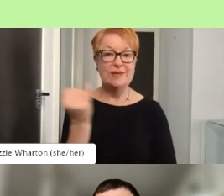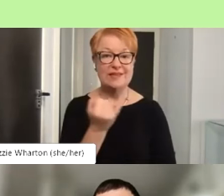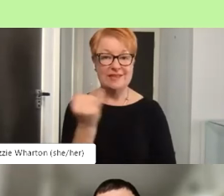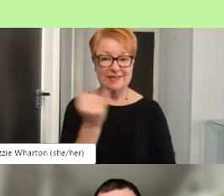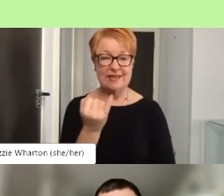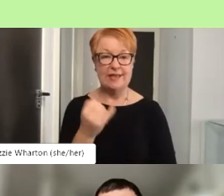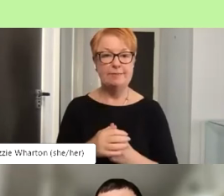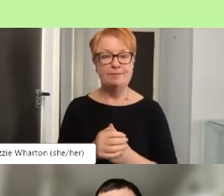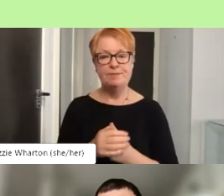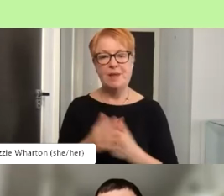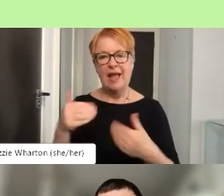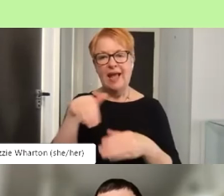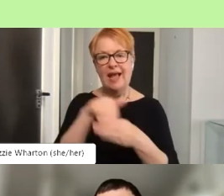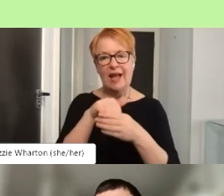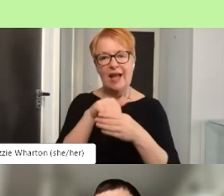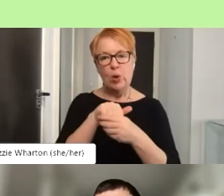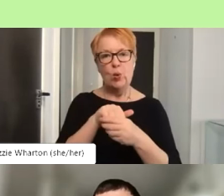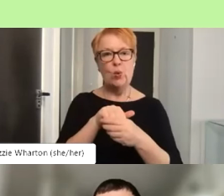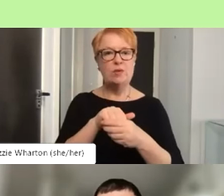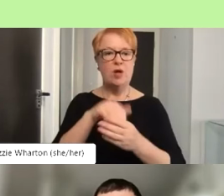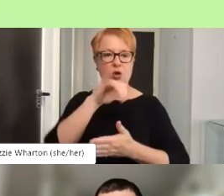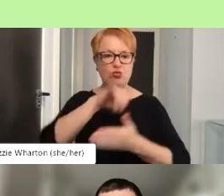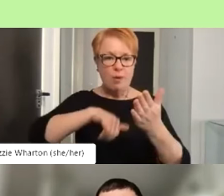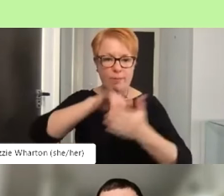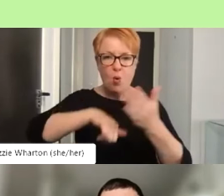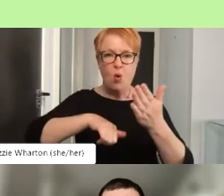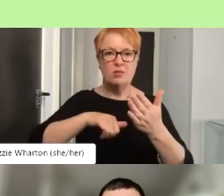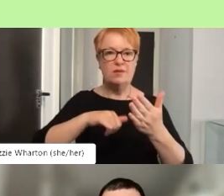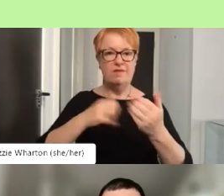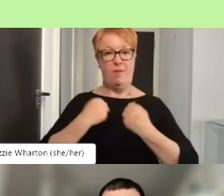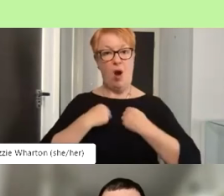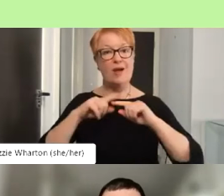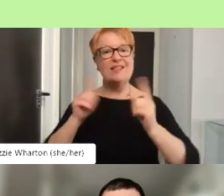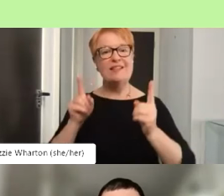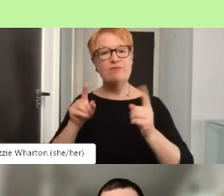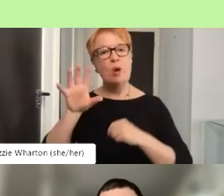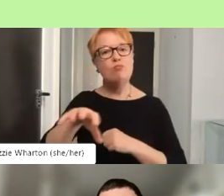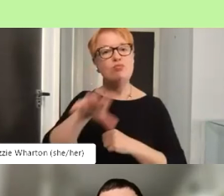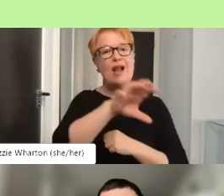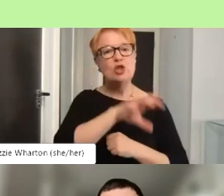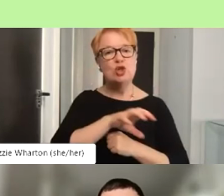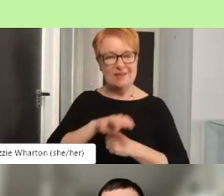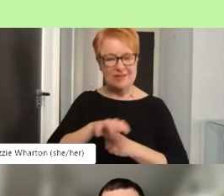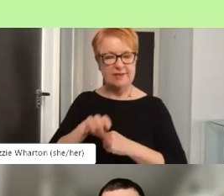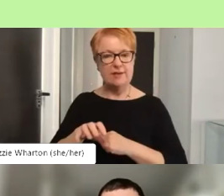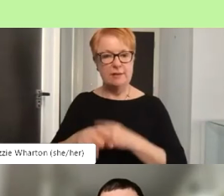from Athens, from Amman, from multiple branches, that, you know, not only portraying this as a kind of